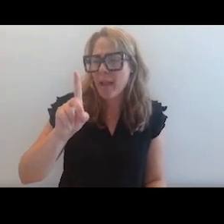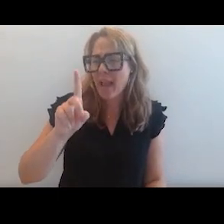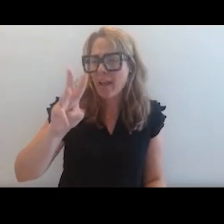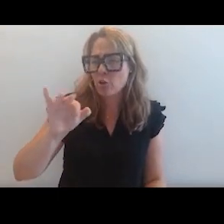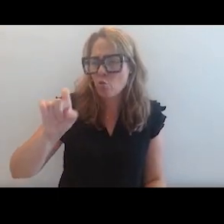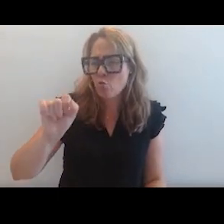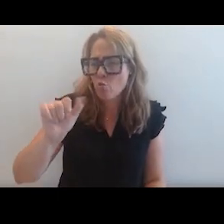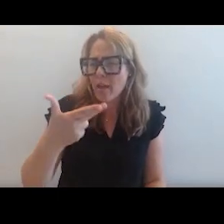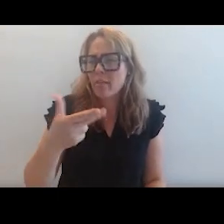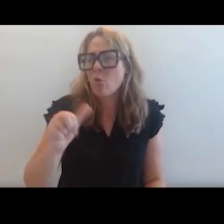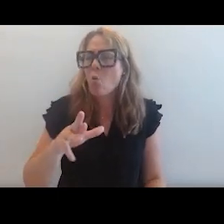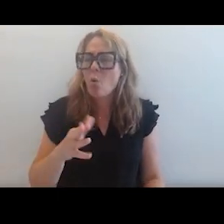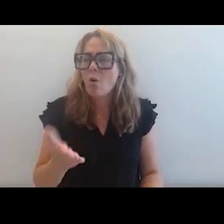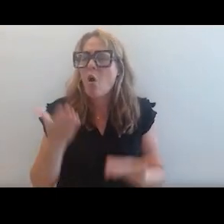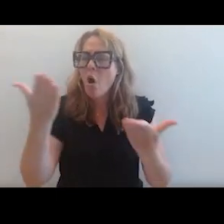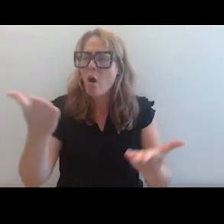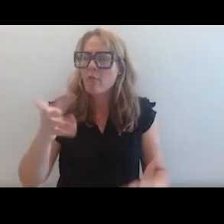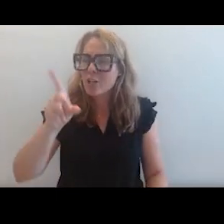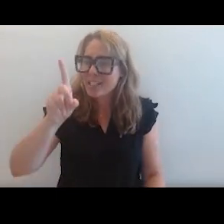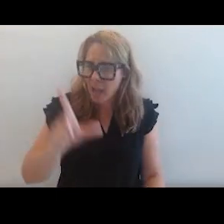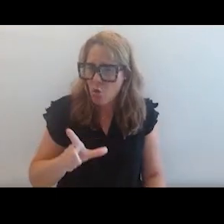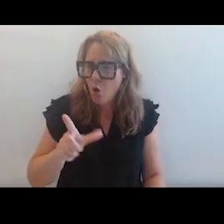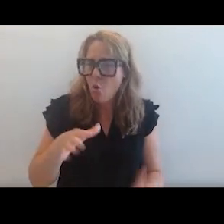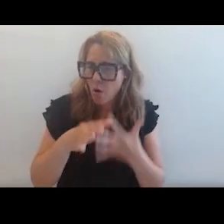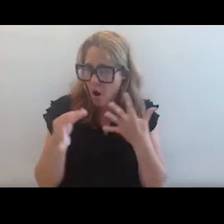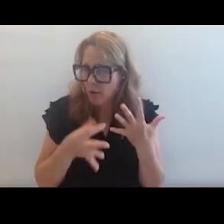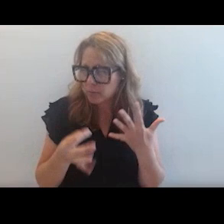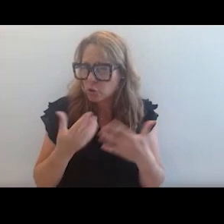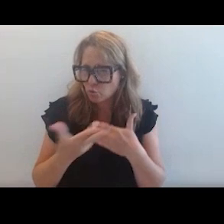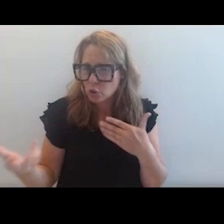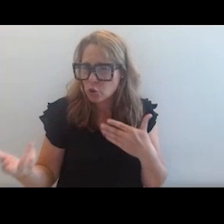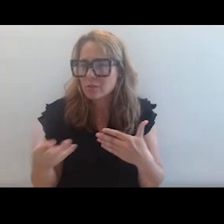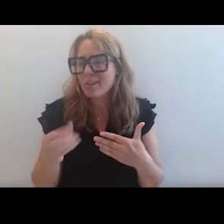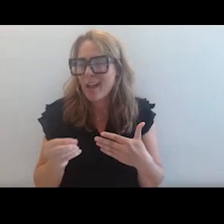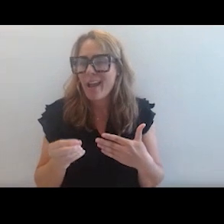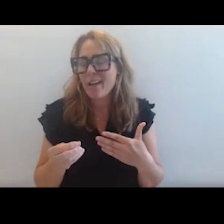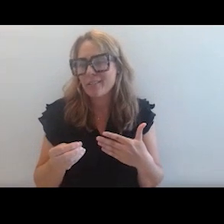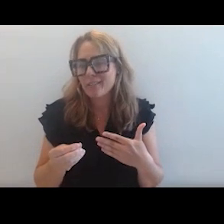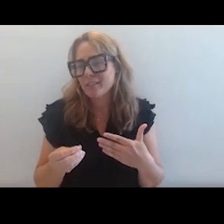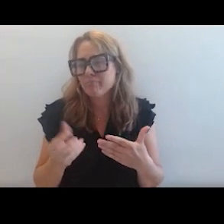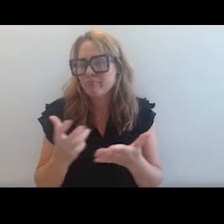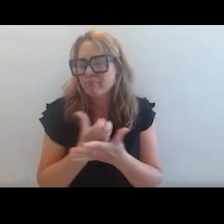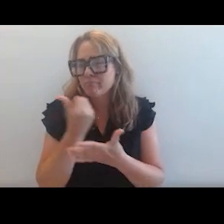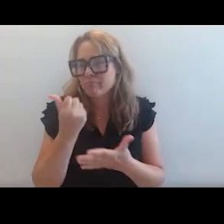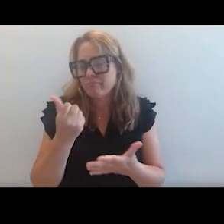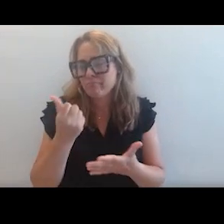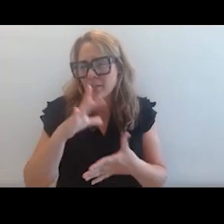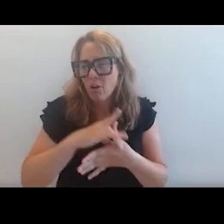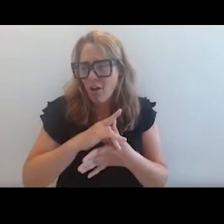offering downloadable resources and optimizing content so it loads quickly and works smoothly